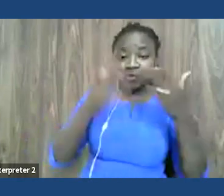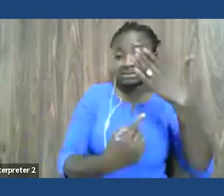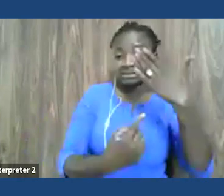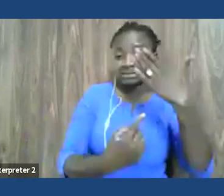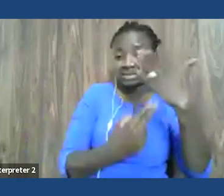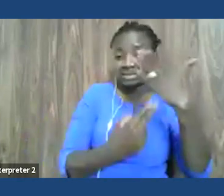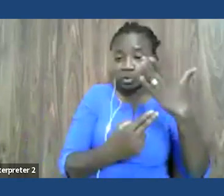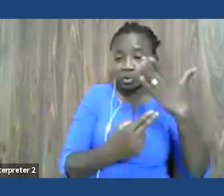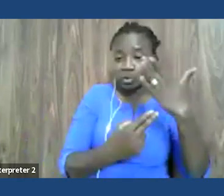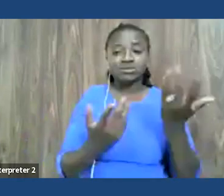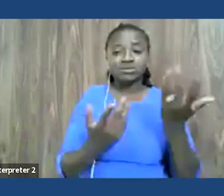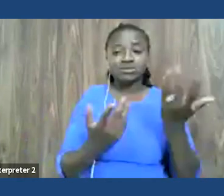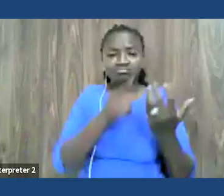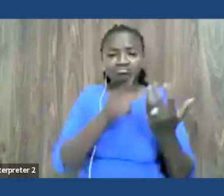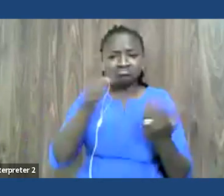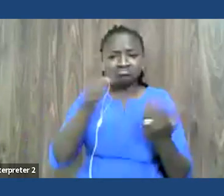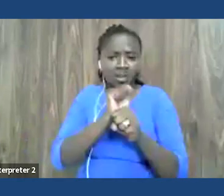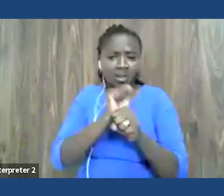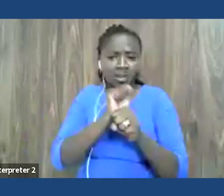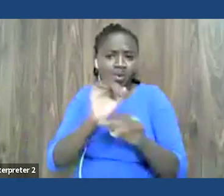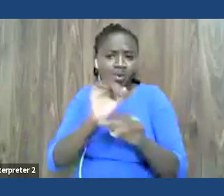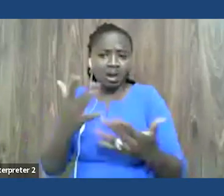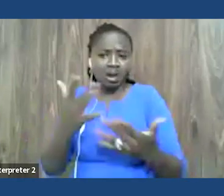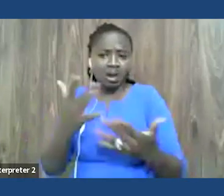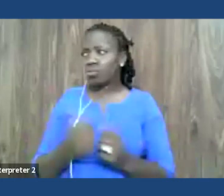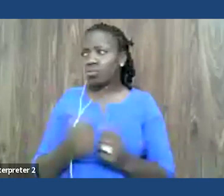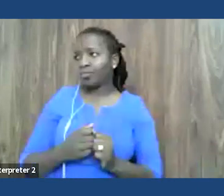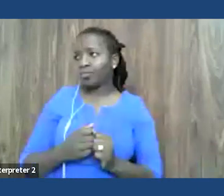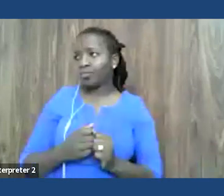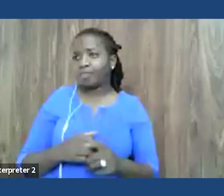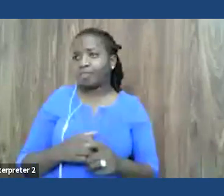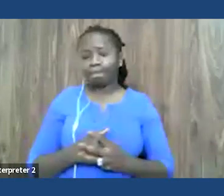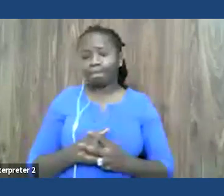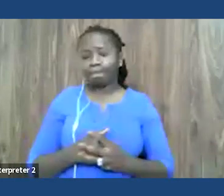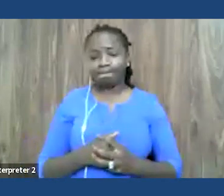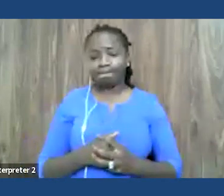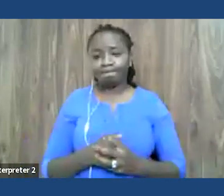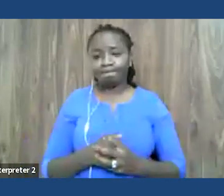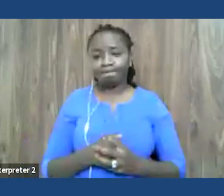on and share with the audience. Absolutely.